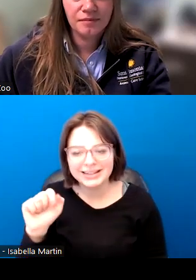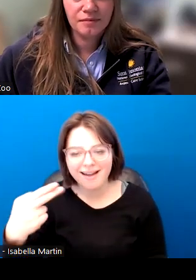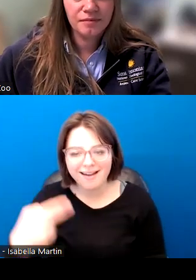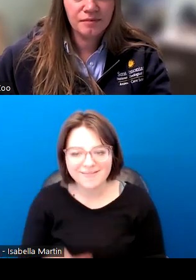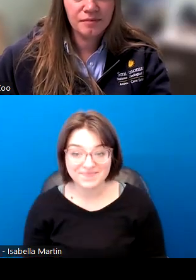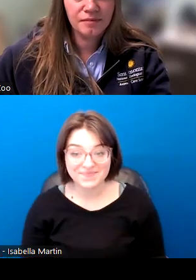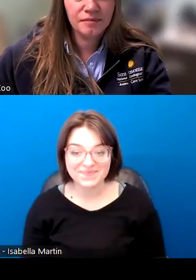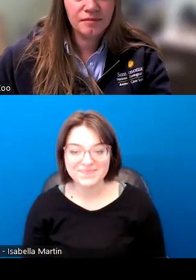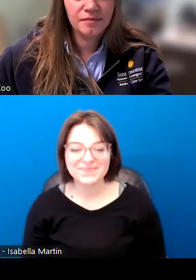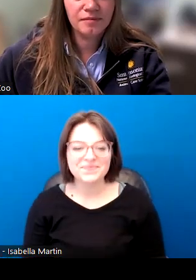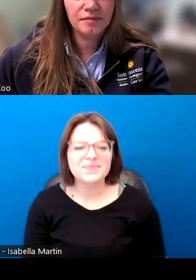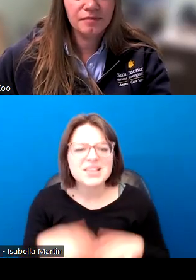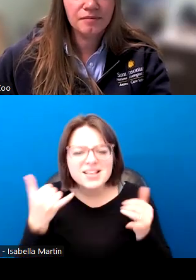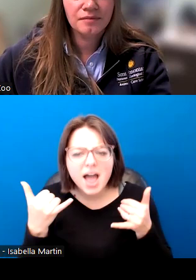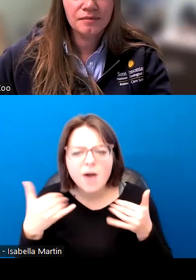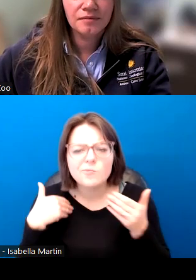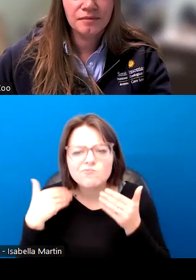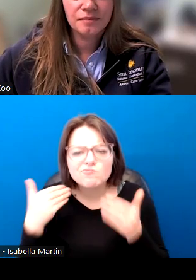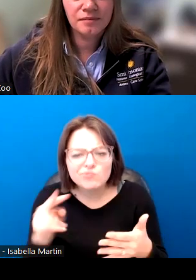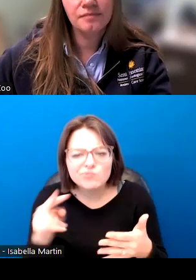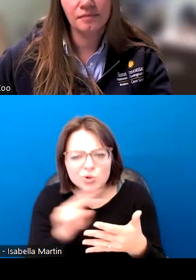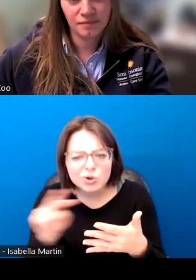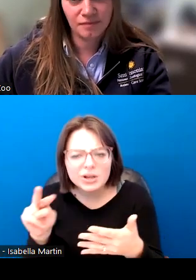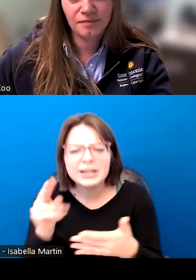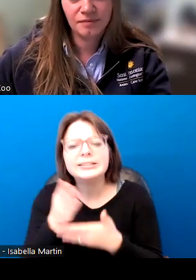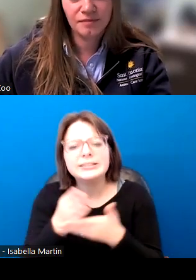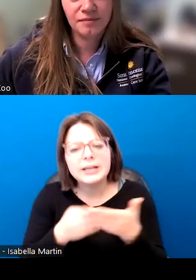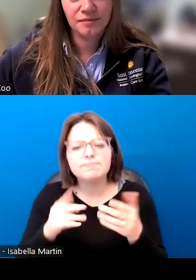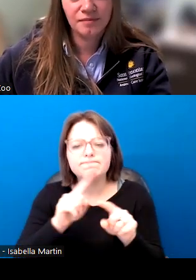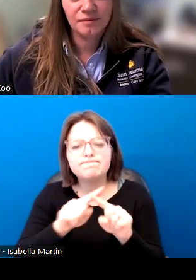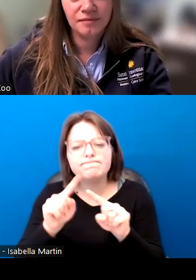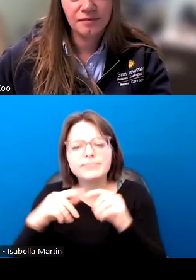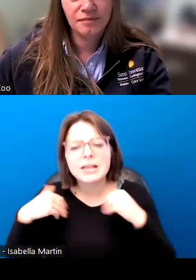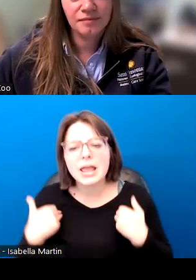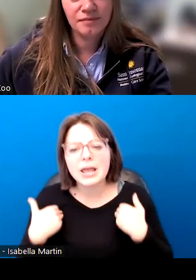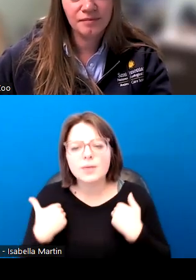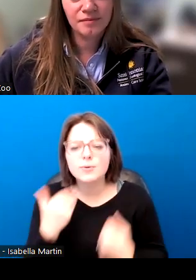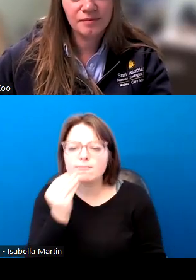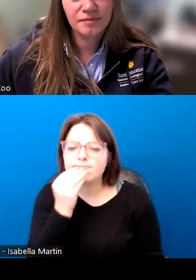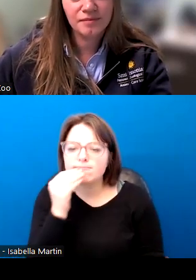a look at some of these pretty general um animal diets remember that Q&A is open. If you have any